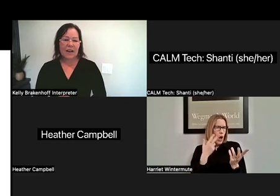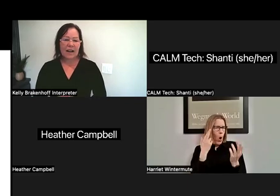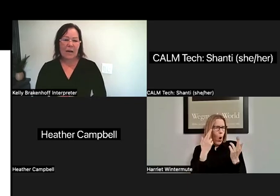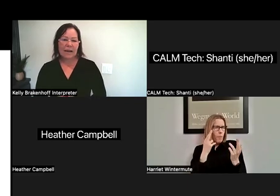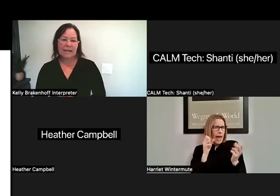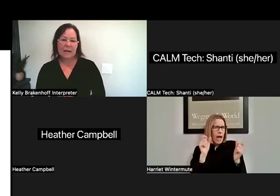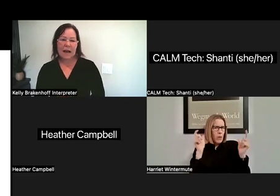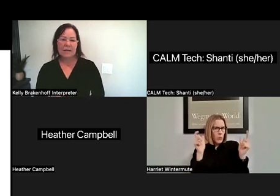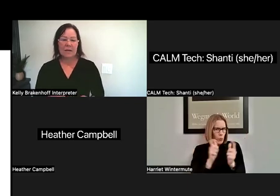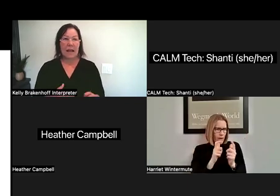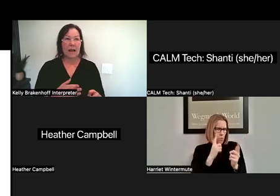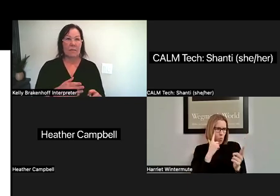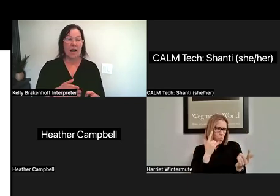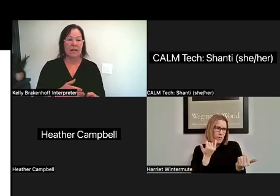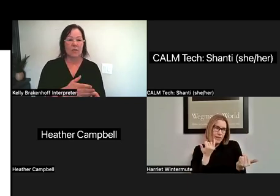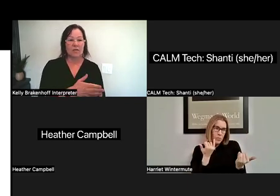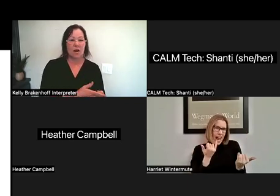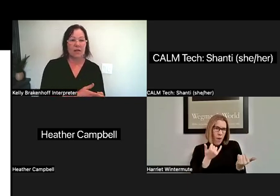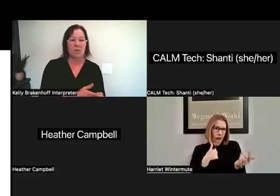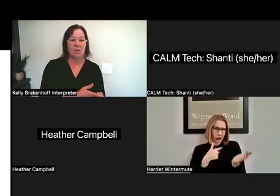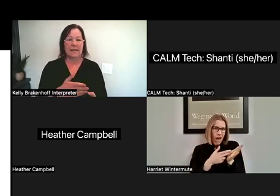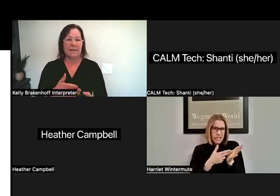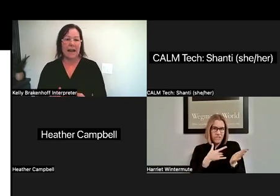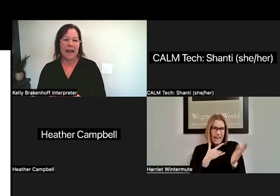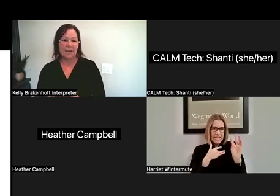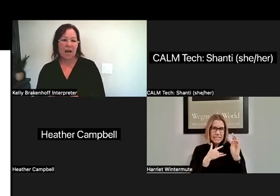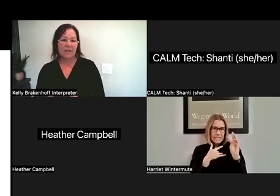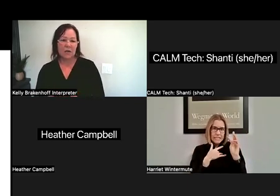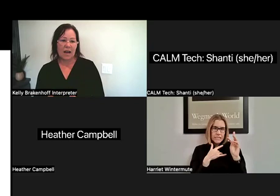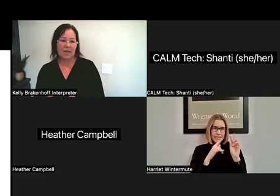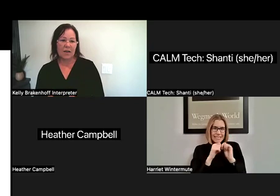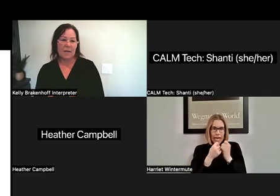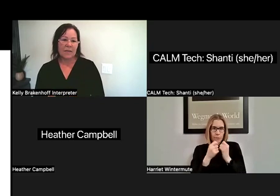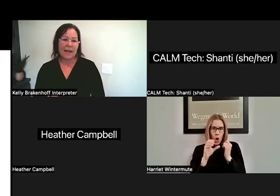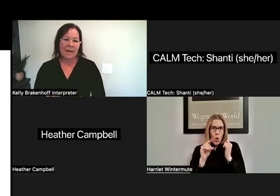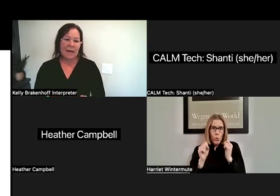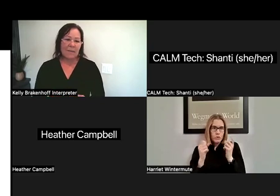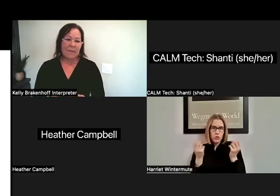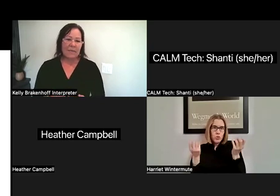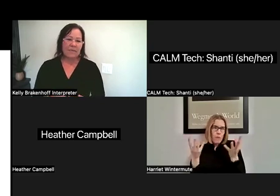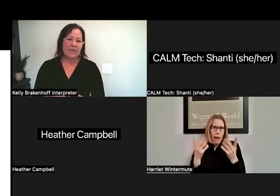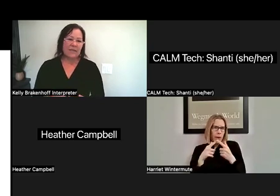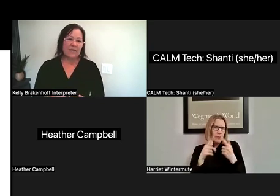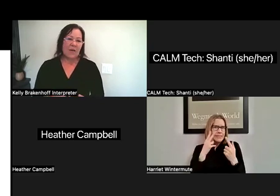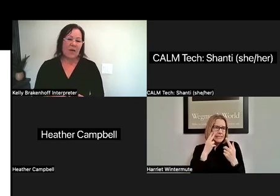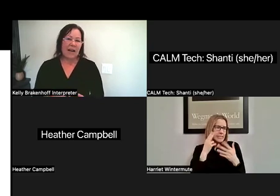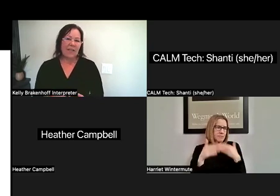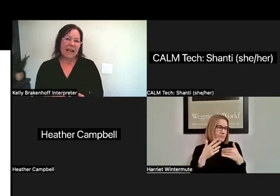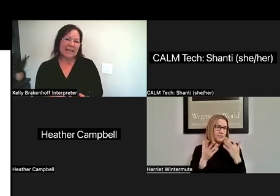it out because sometimes a project will start with one team and hand off to another. So I feel like